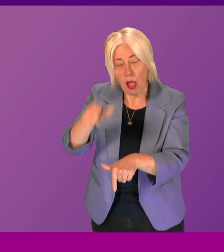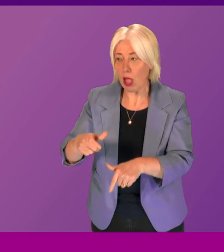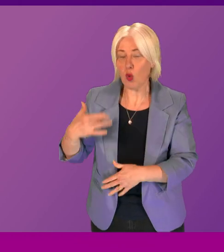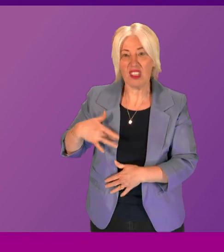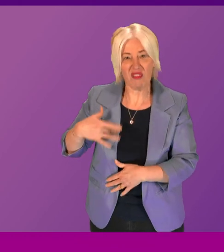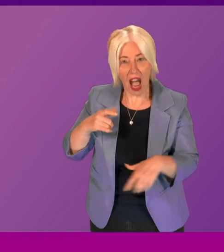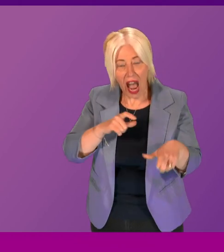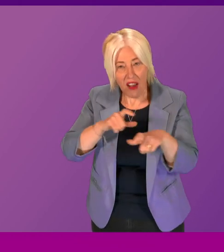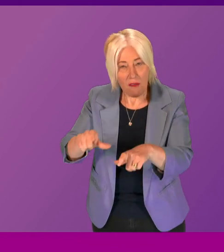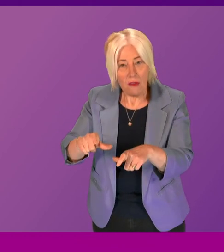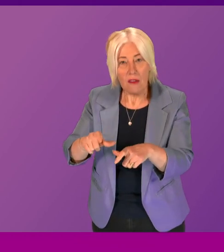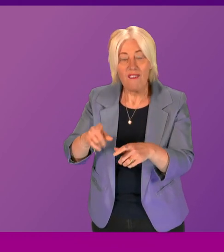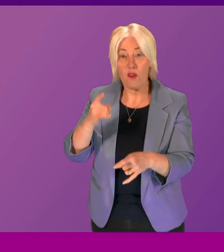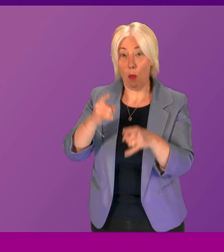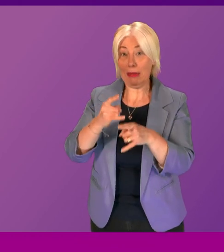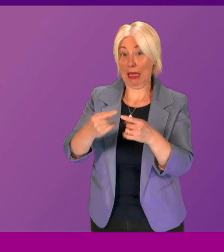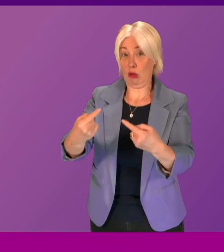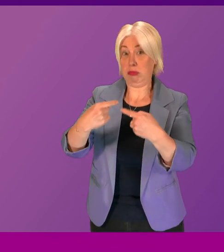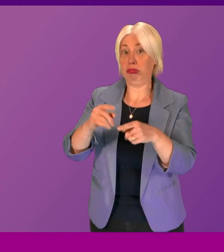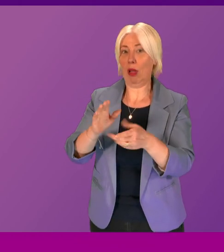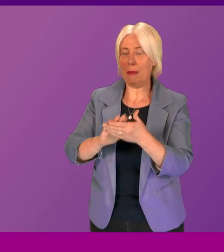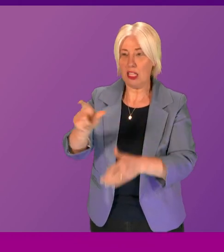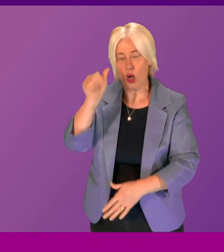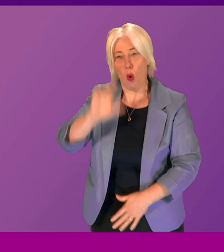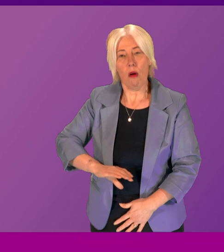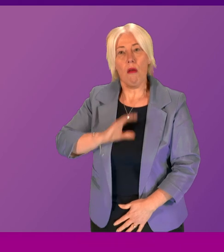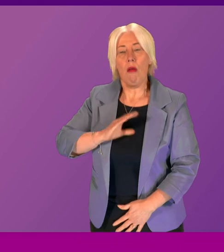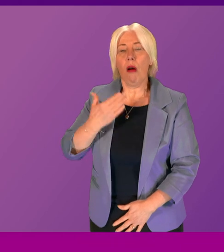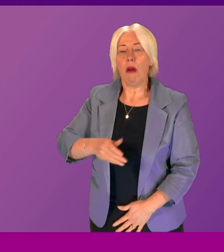offences and gives them confidence that they will be treated with dignity and respect within